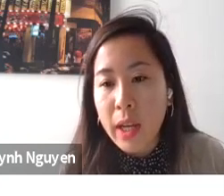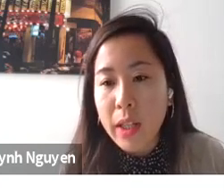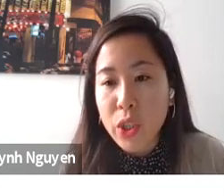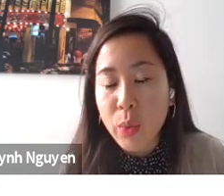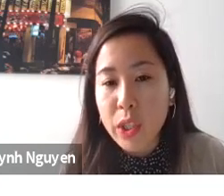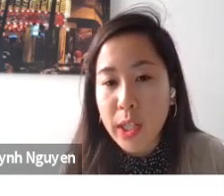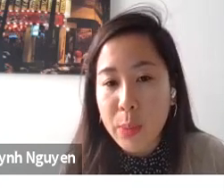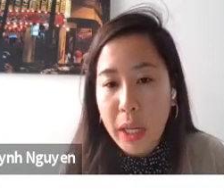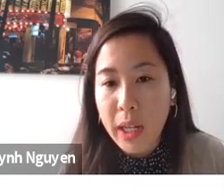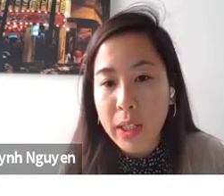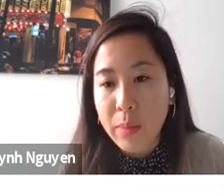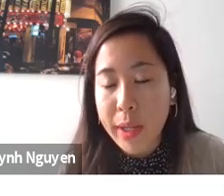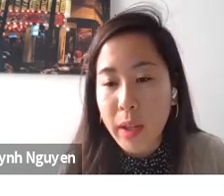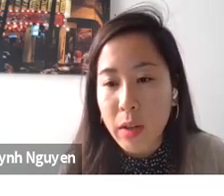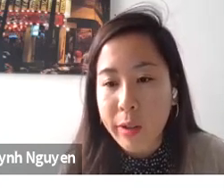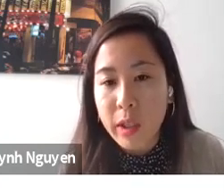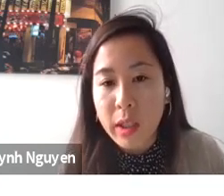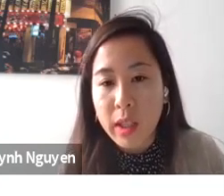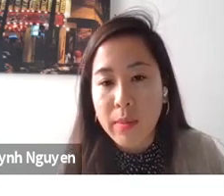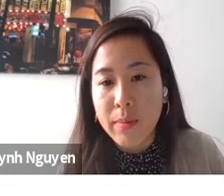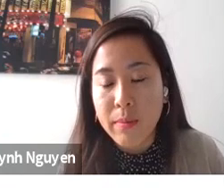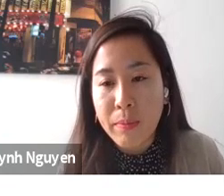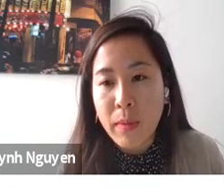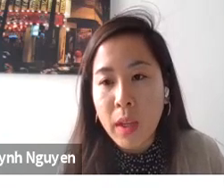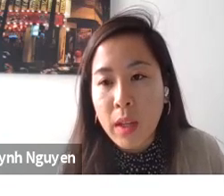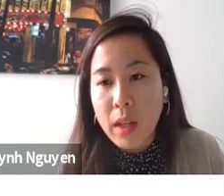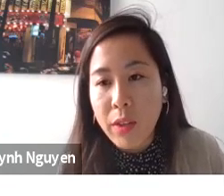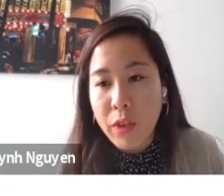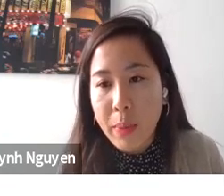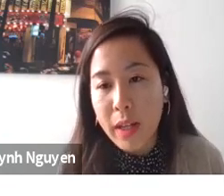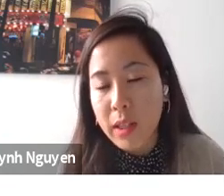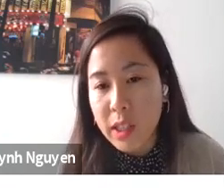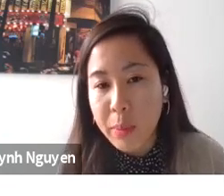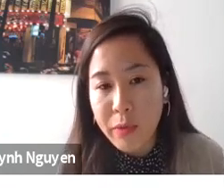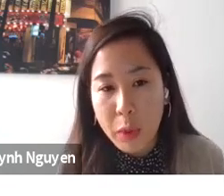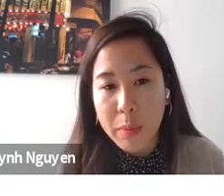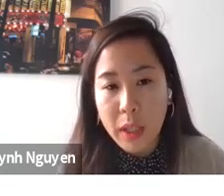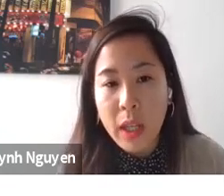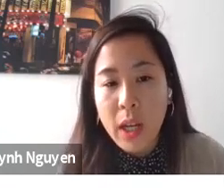an issue which has been highlighted by all three panelists before me